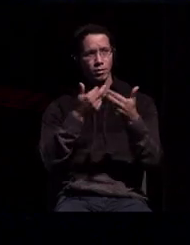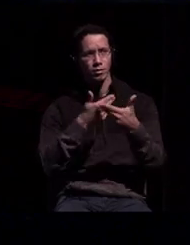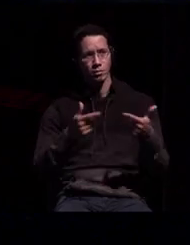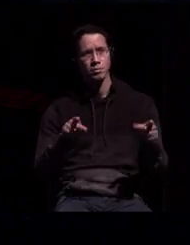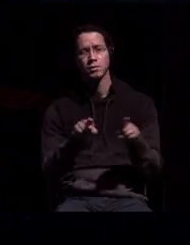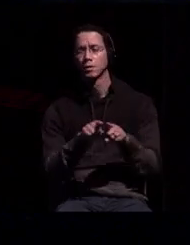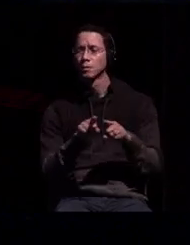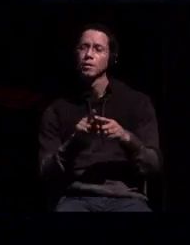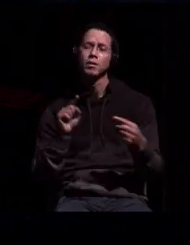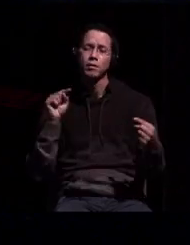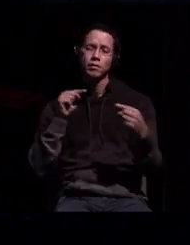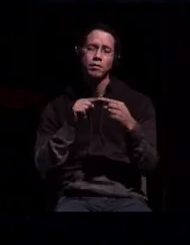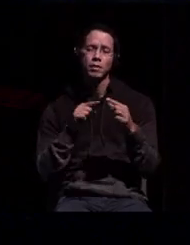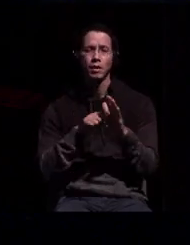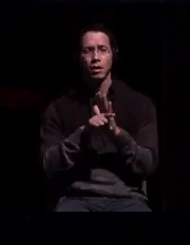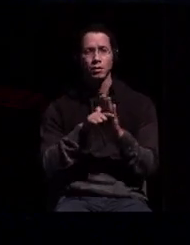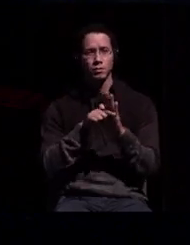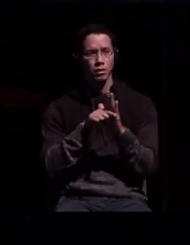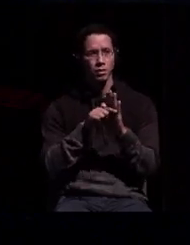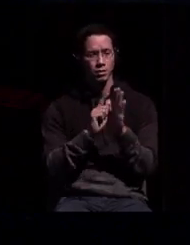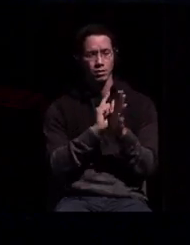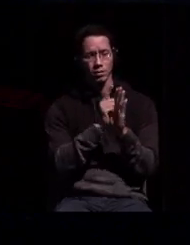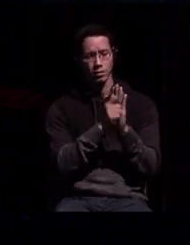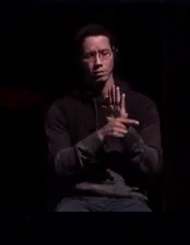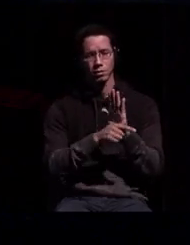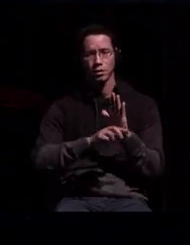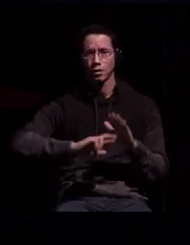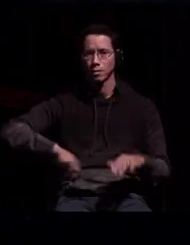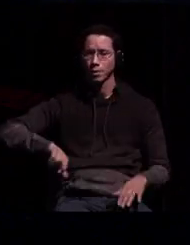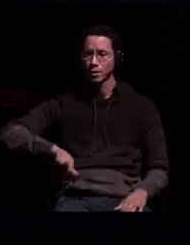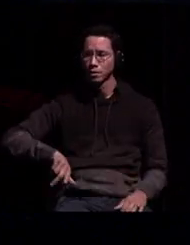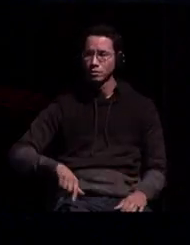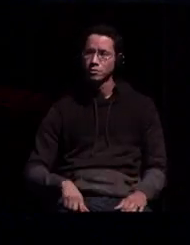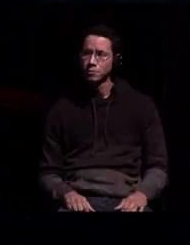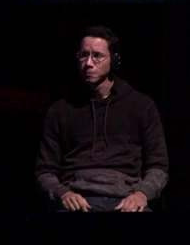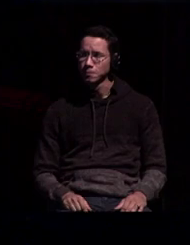not only for the more conservative entities planning